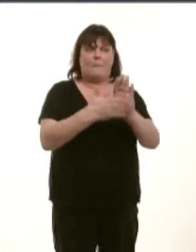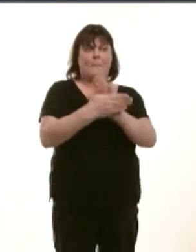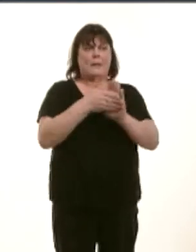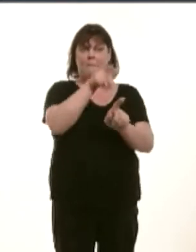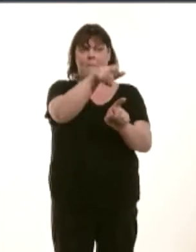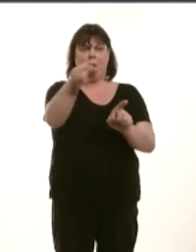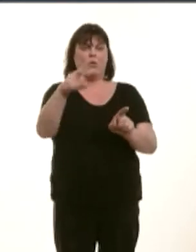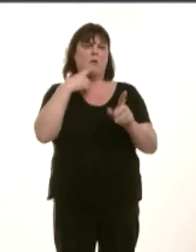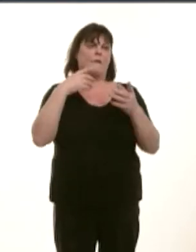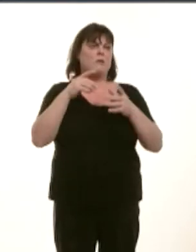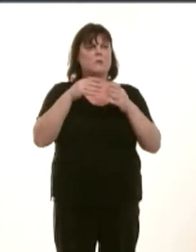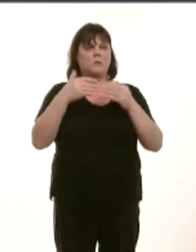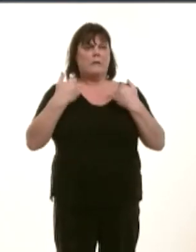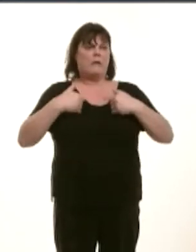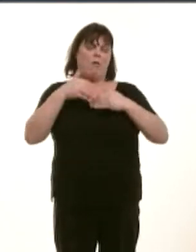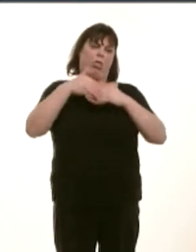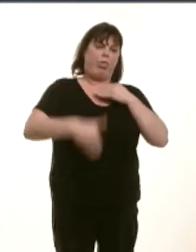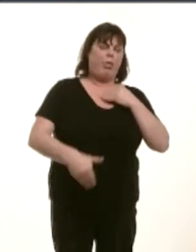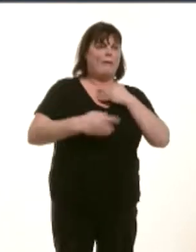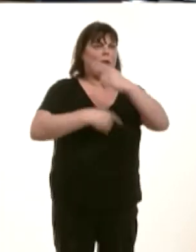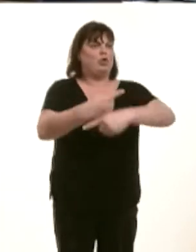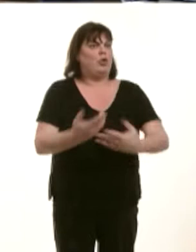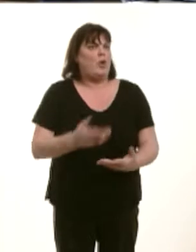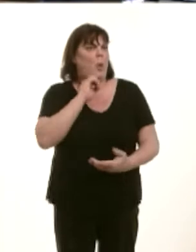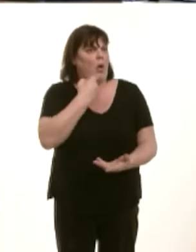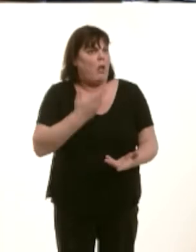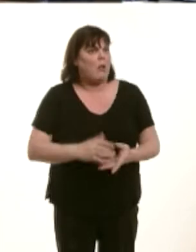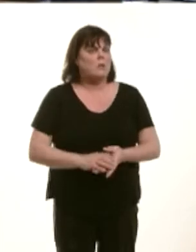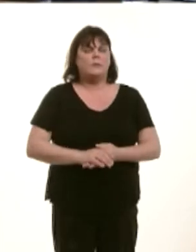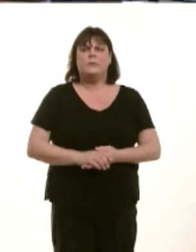further deterioration next winter? Carwyn Jones: No, because you have to remember,